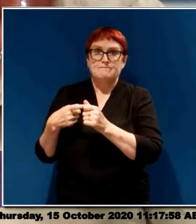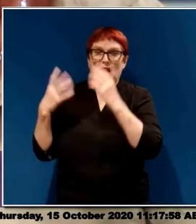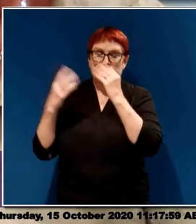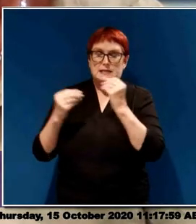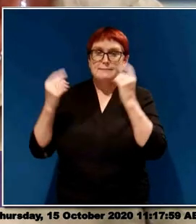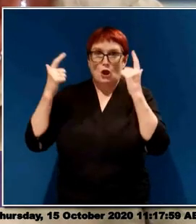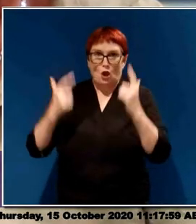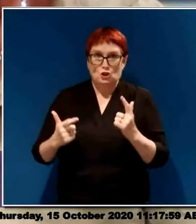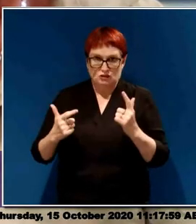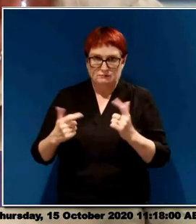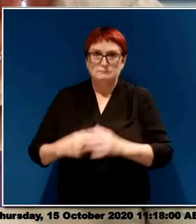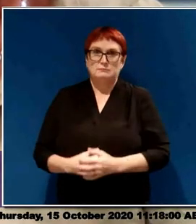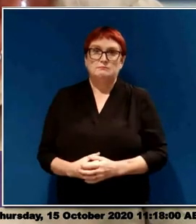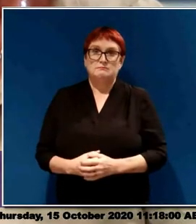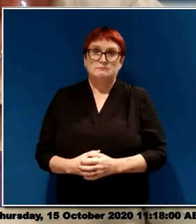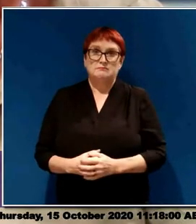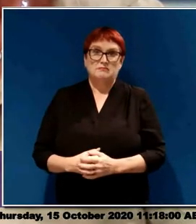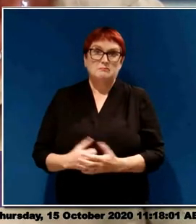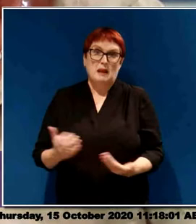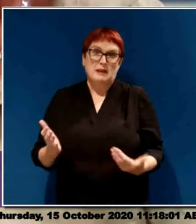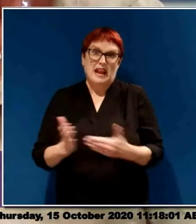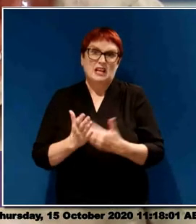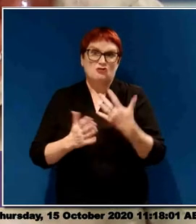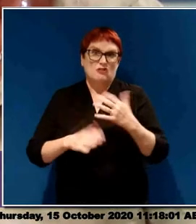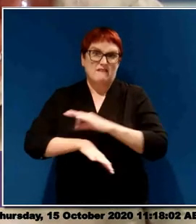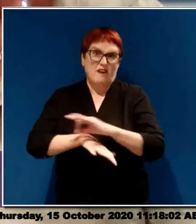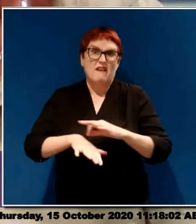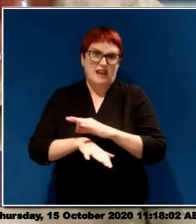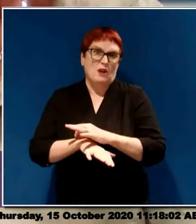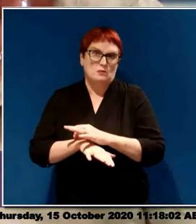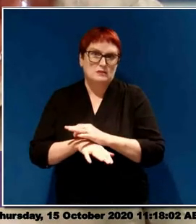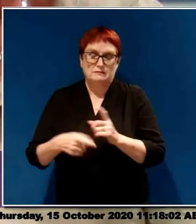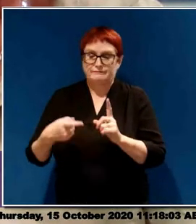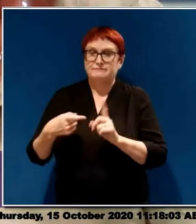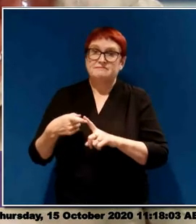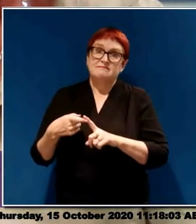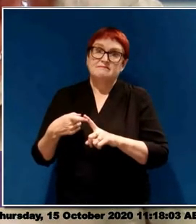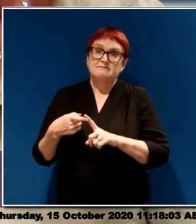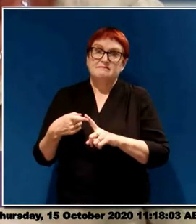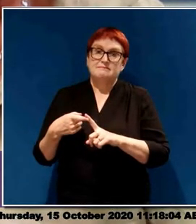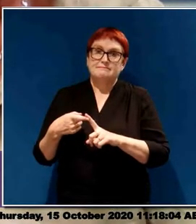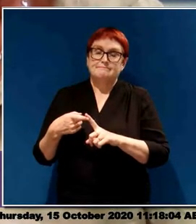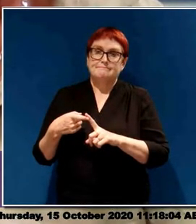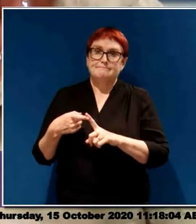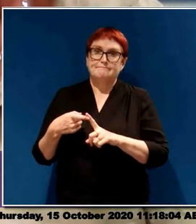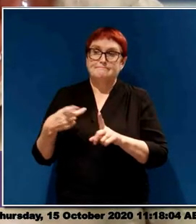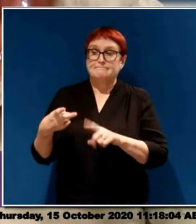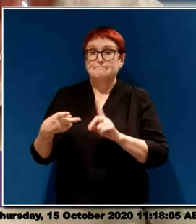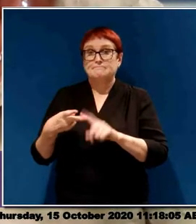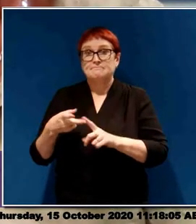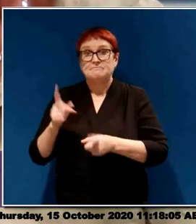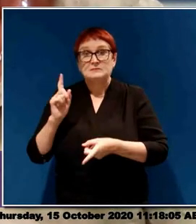more than necessary, maybe even six, sometimes even eight to nine.